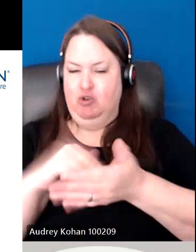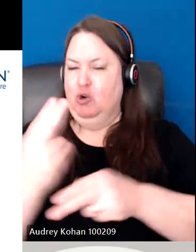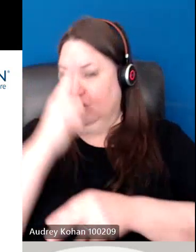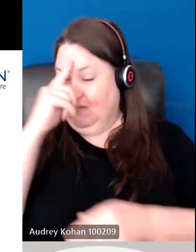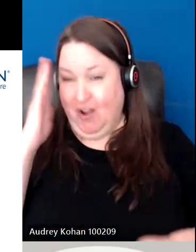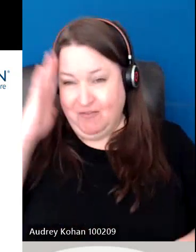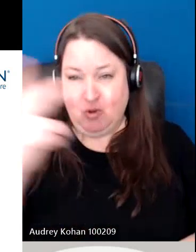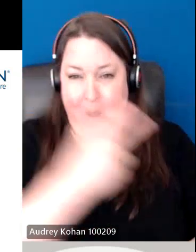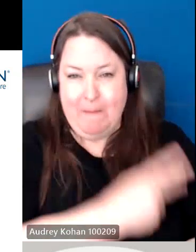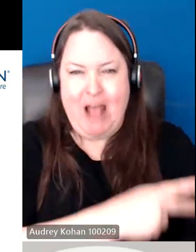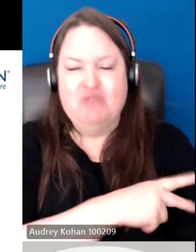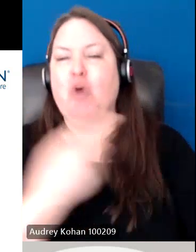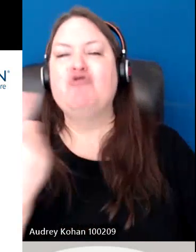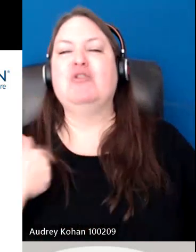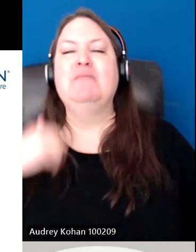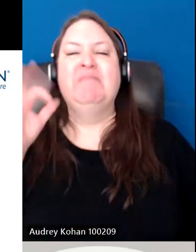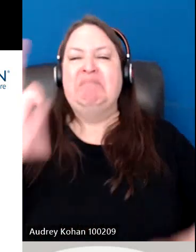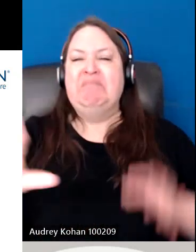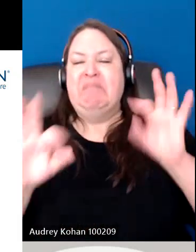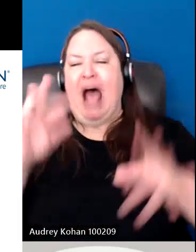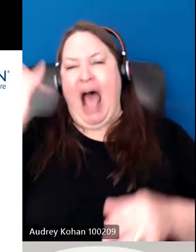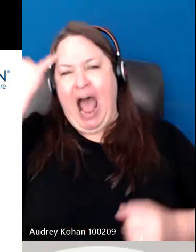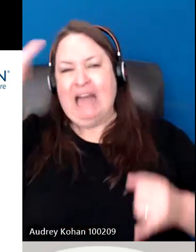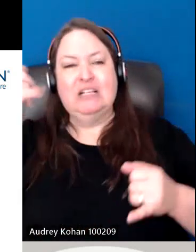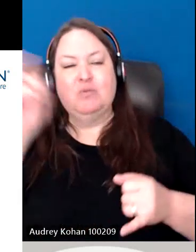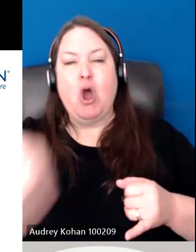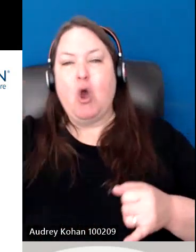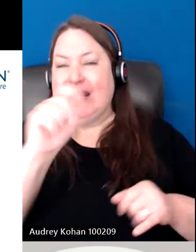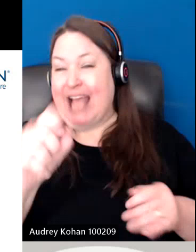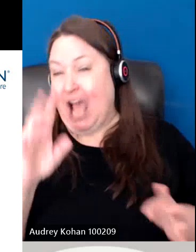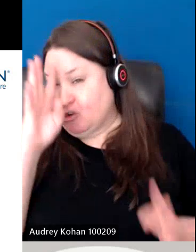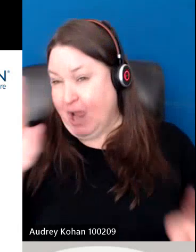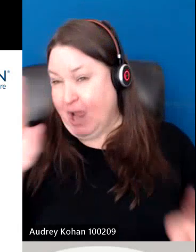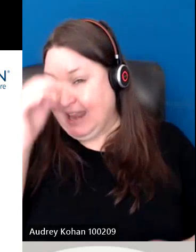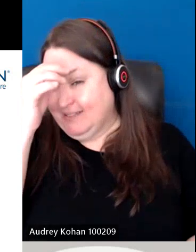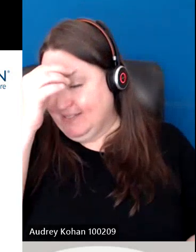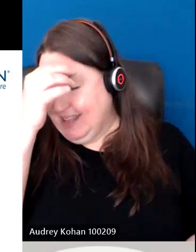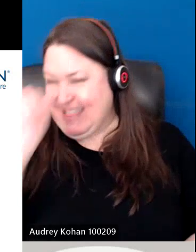some ideas for you to be a little bit creative because that's the struggle uh providers was